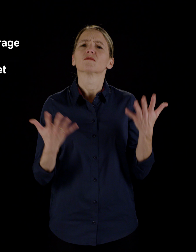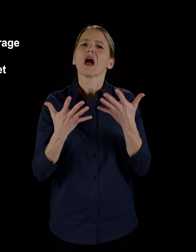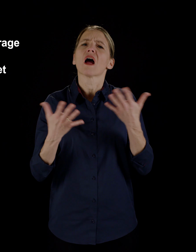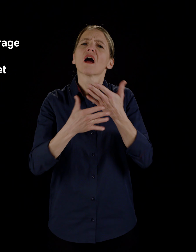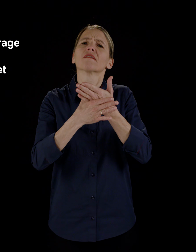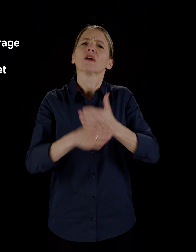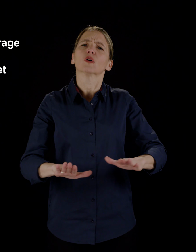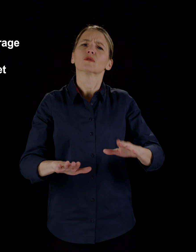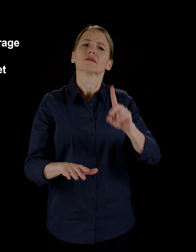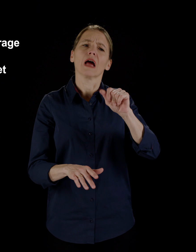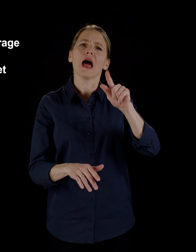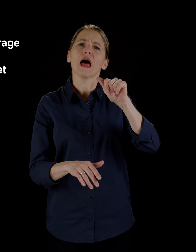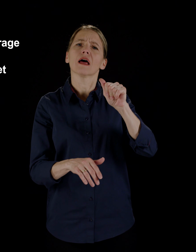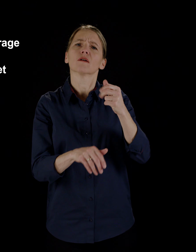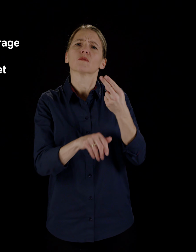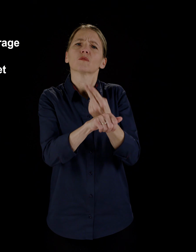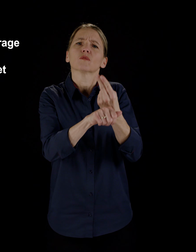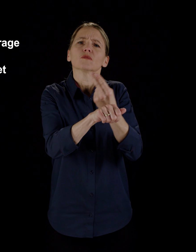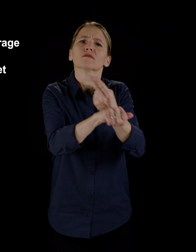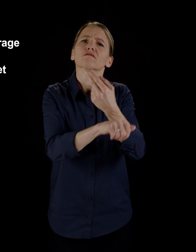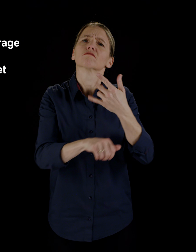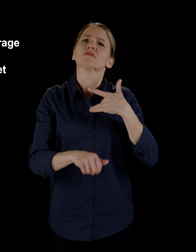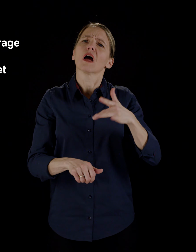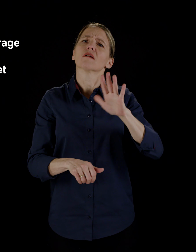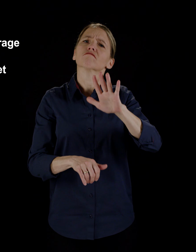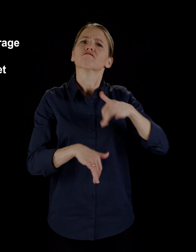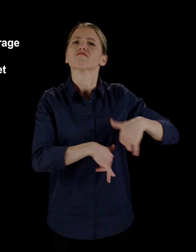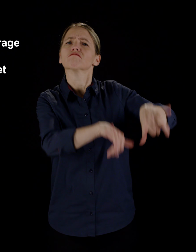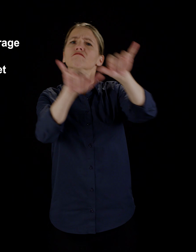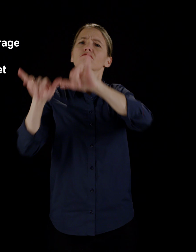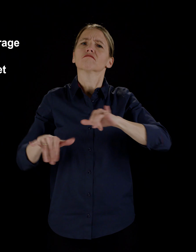What is the average data usage for common Internet activities?